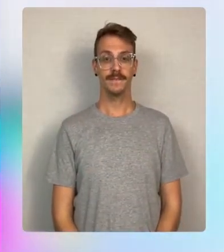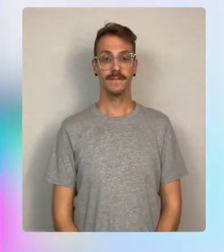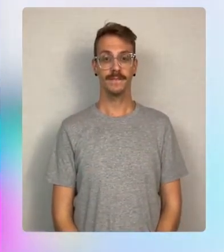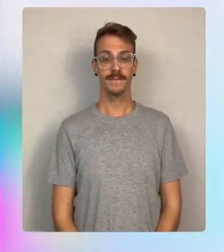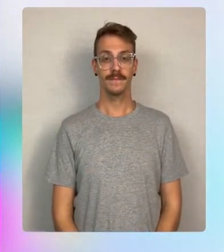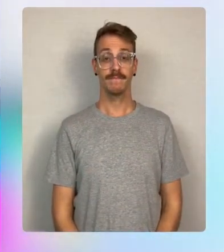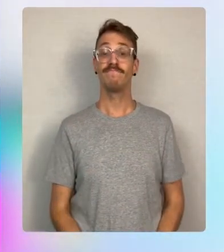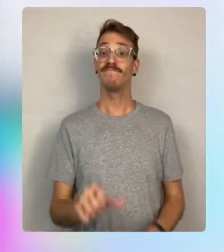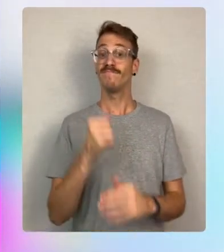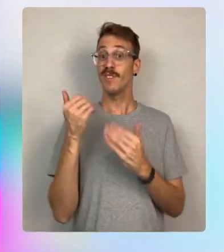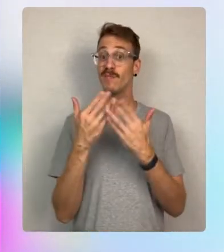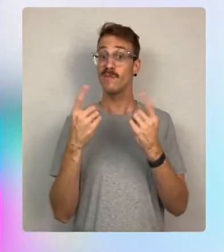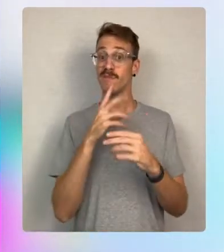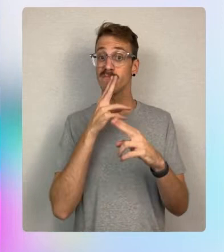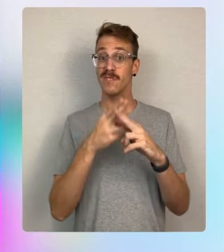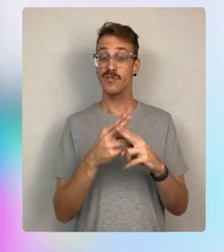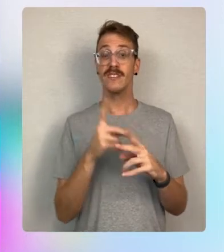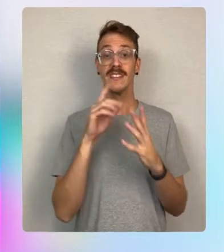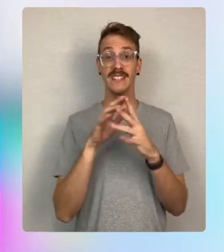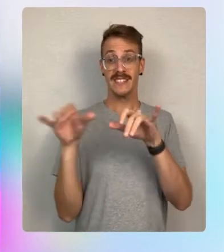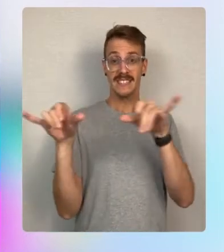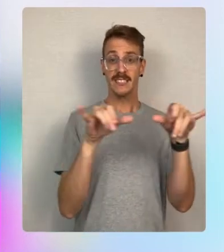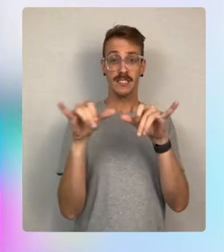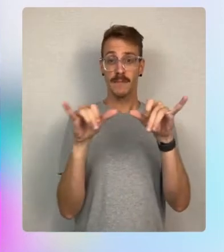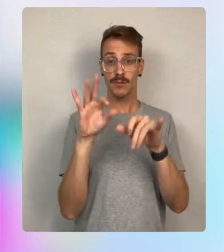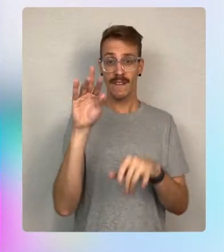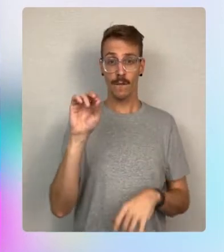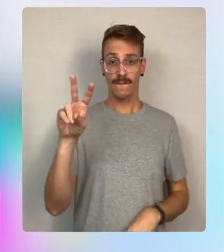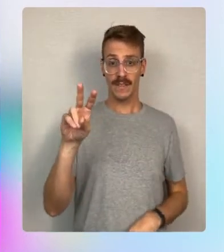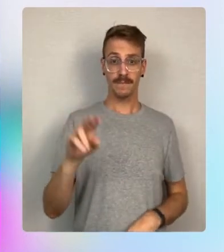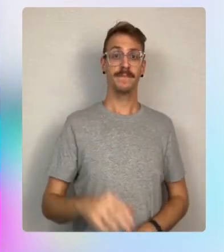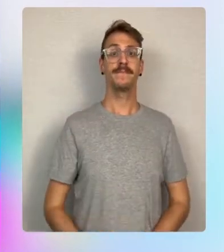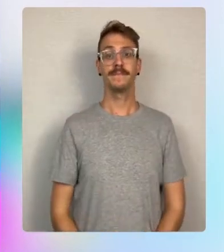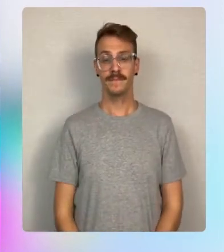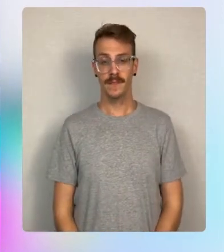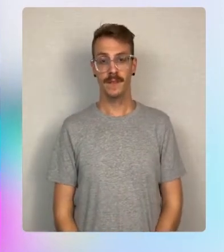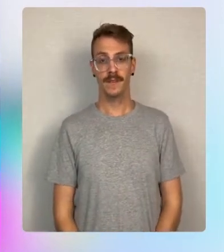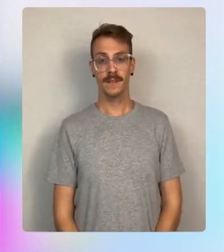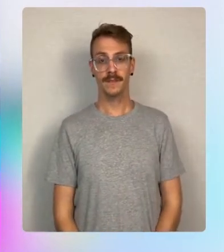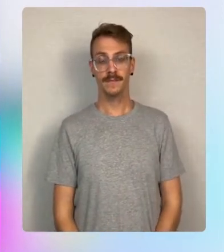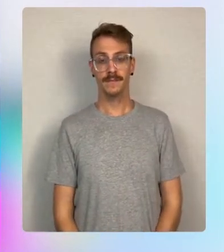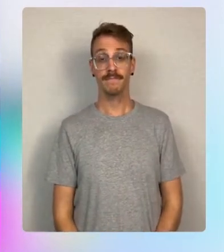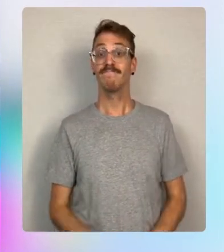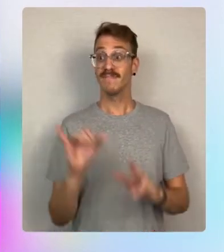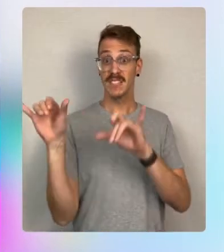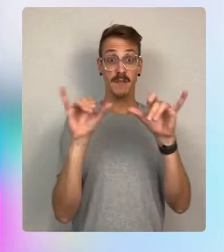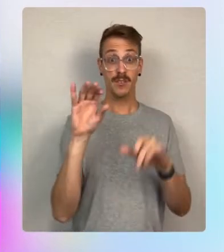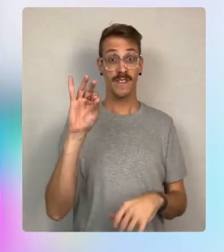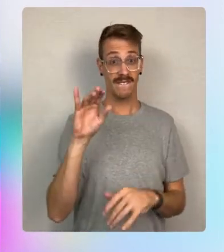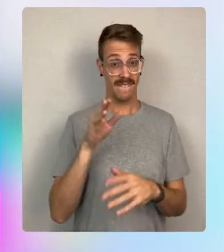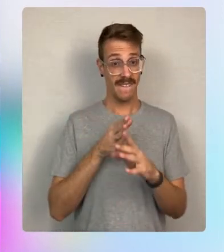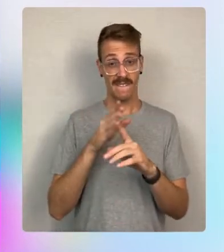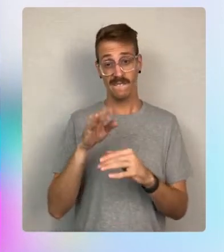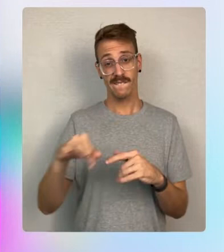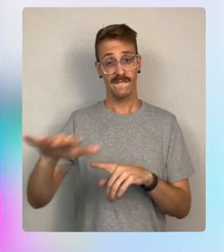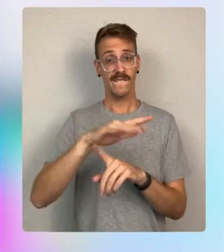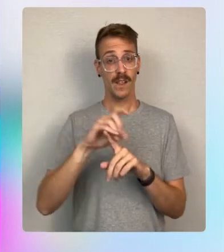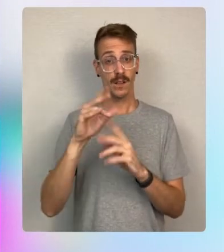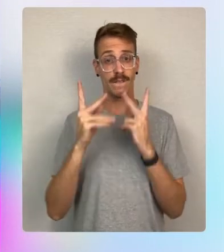Another feature we want to mention is symmetric field of view, or symmetric FOV. In the past on Meta Quest,